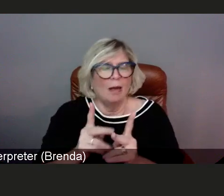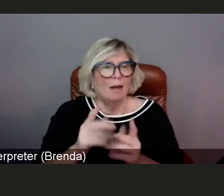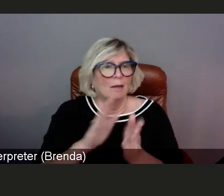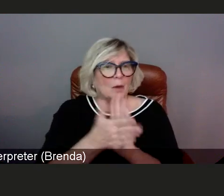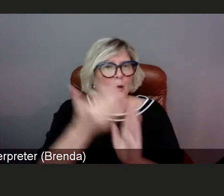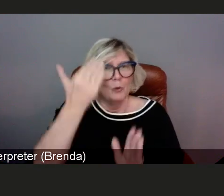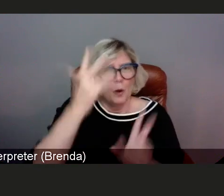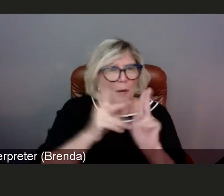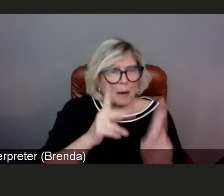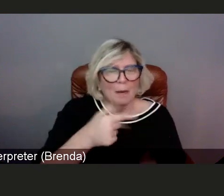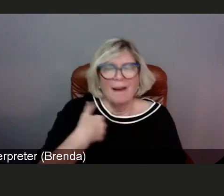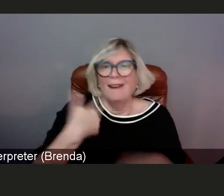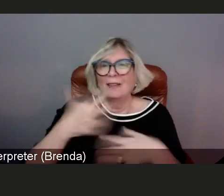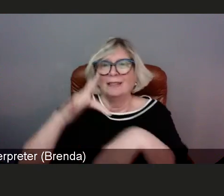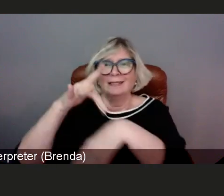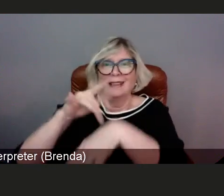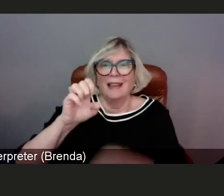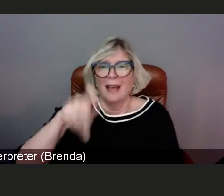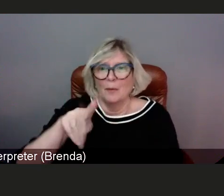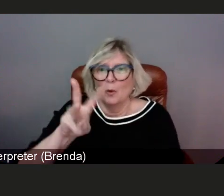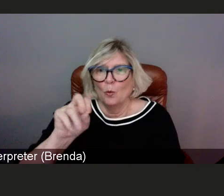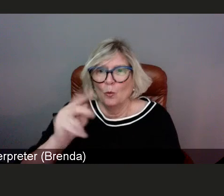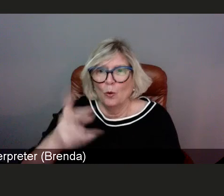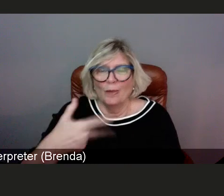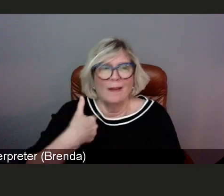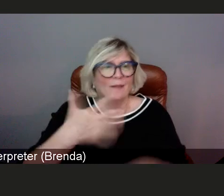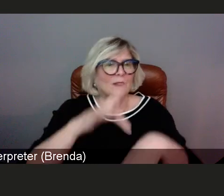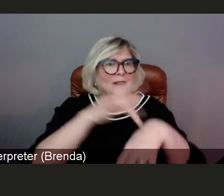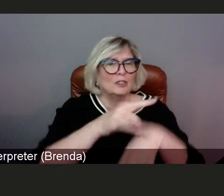I've been to Epworth. I've met people at La Esperanza,